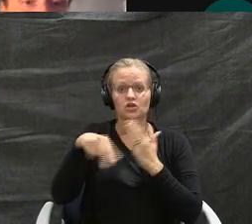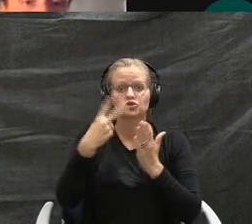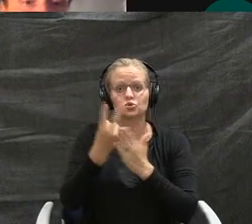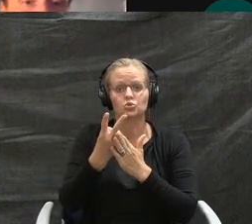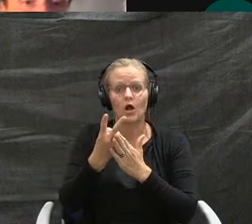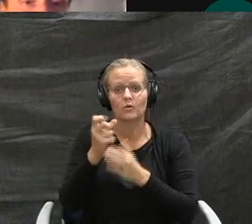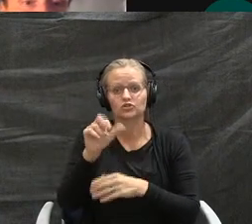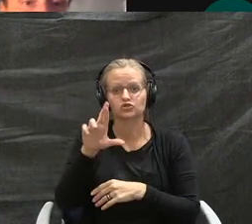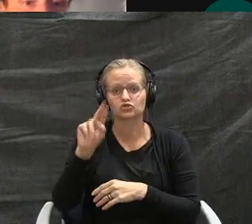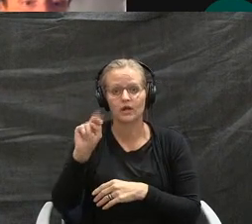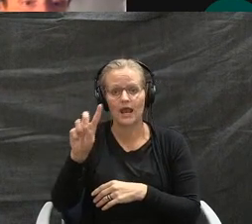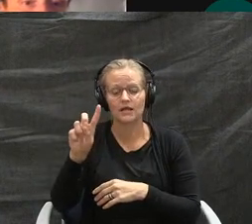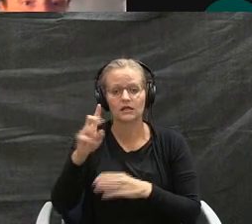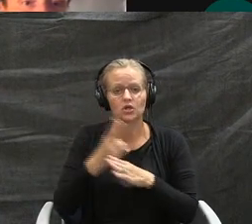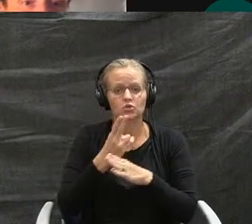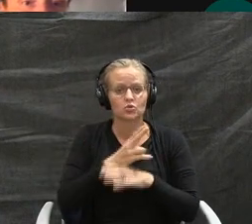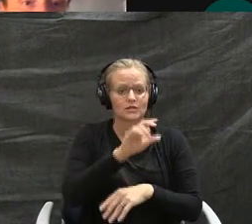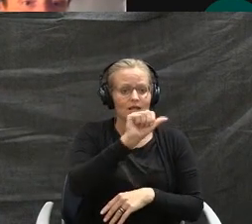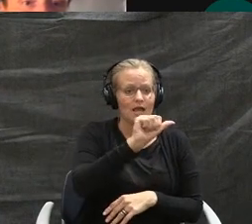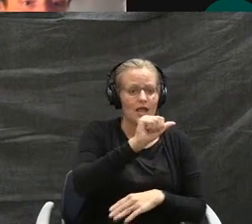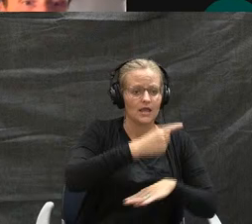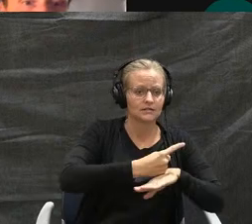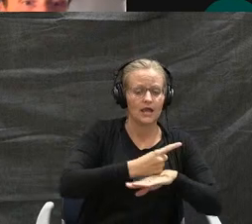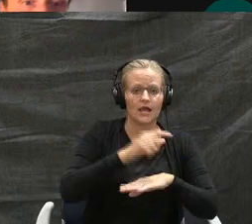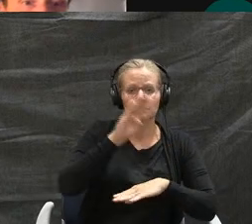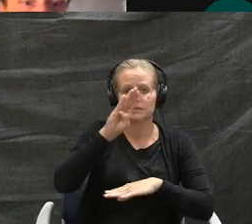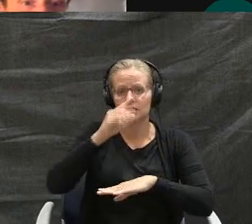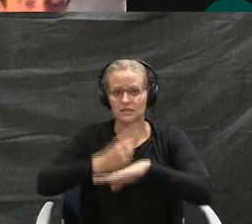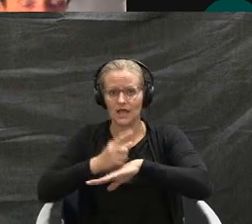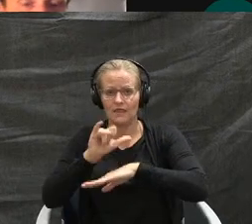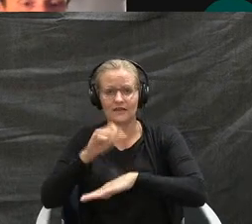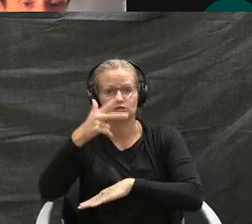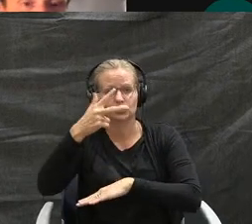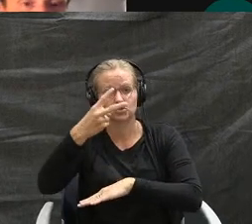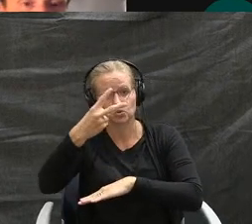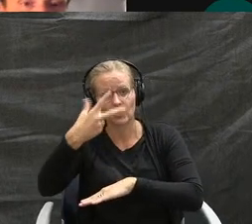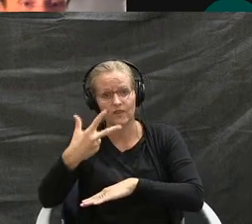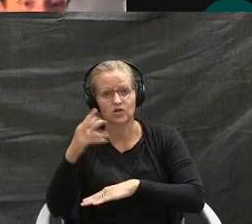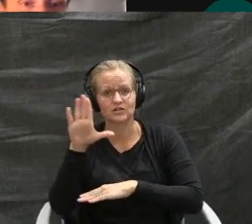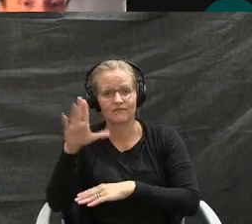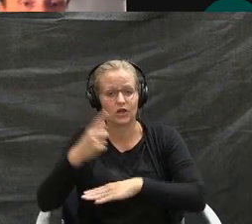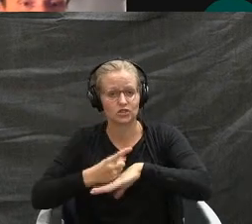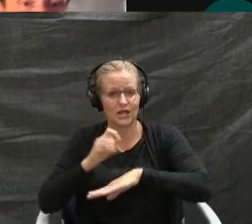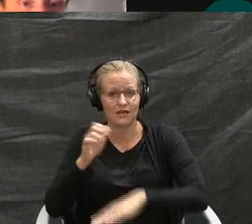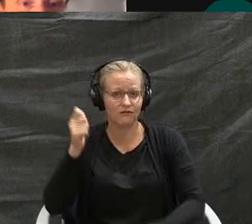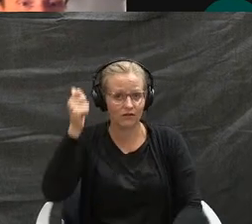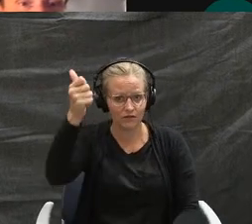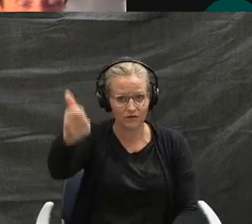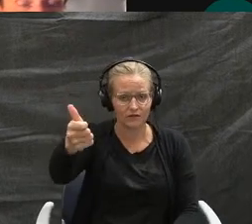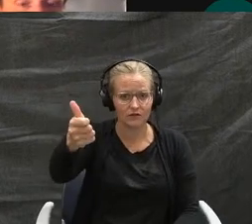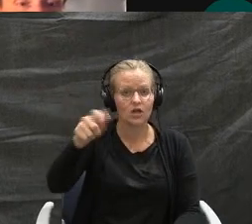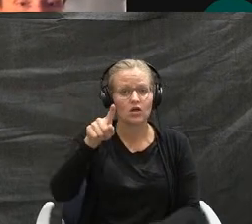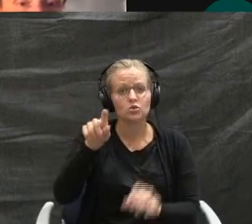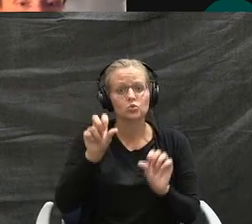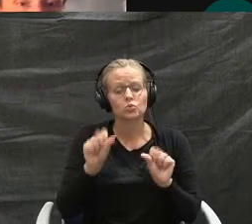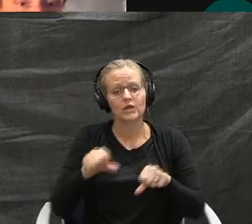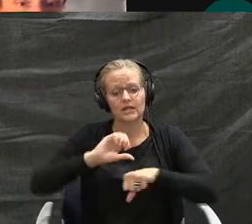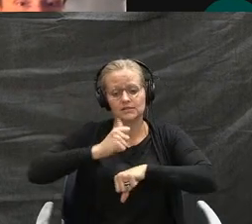day block schedule that's almost 2/3 of their day, and so you could schedule kids to come into the vantage building so they